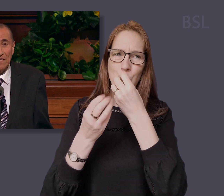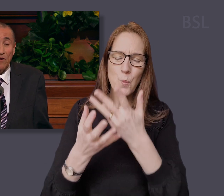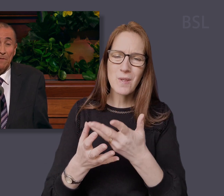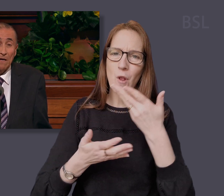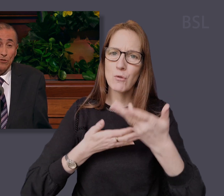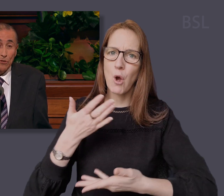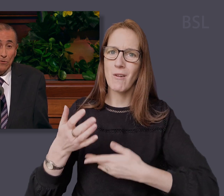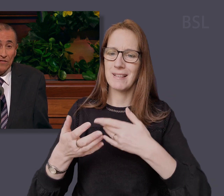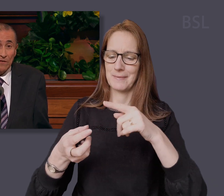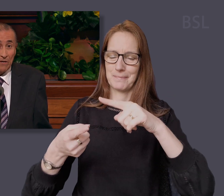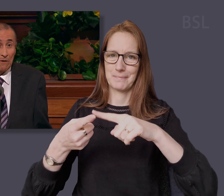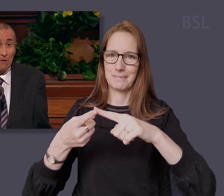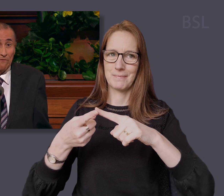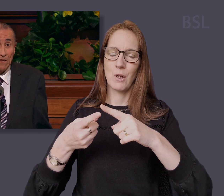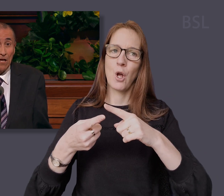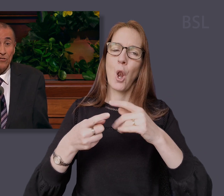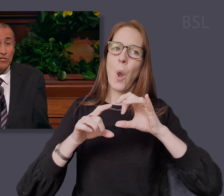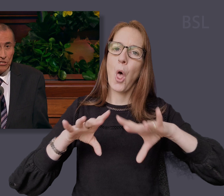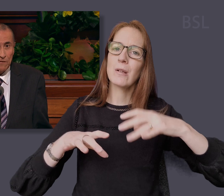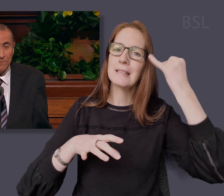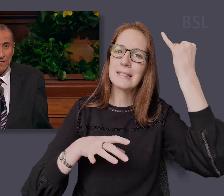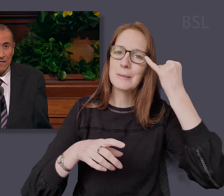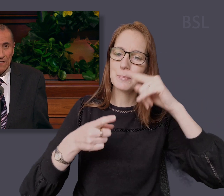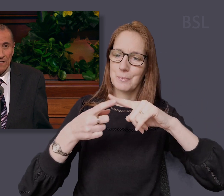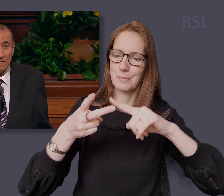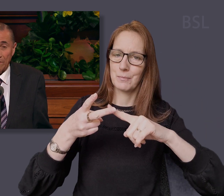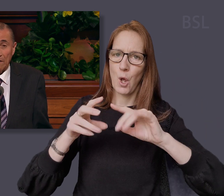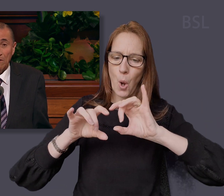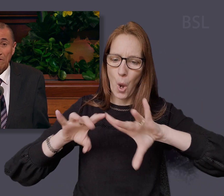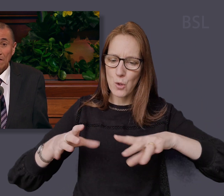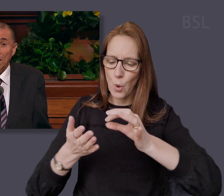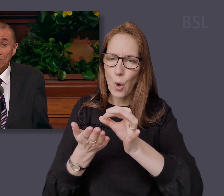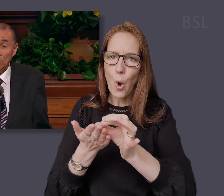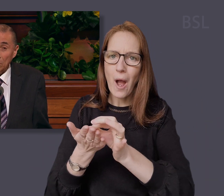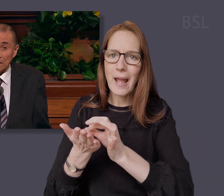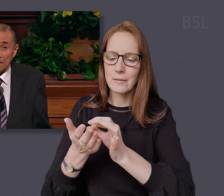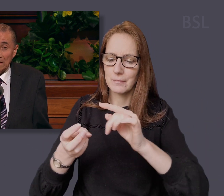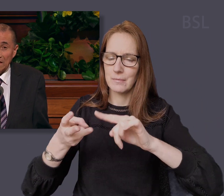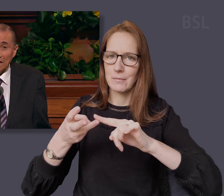that we have come to know as the parable of the lost sheep, the parable of the lost coin,